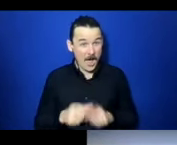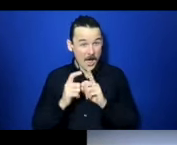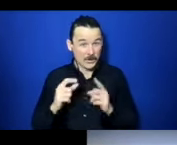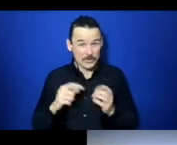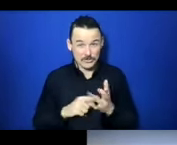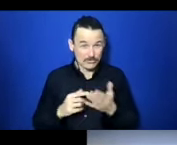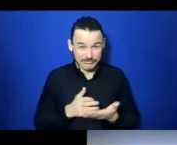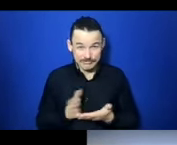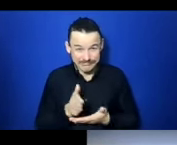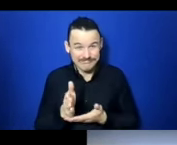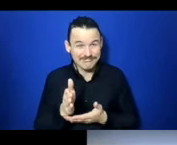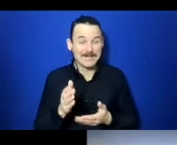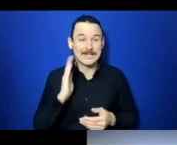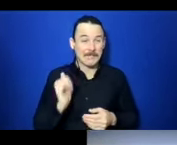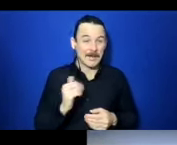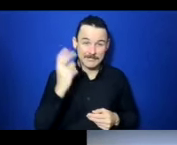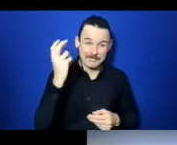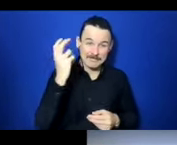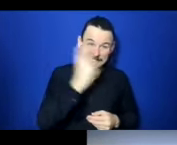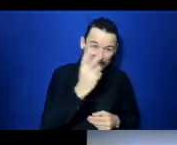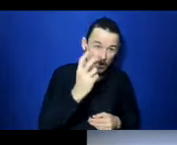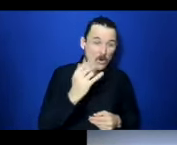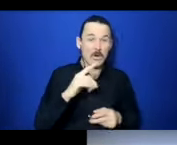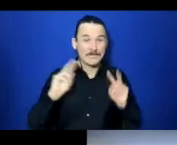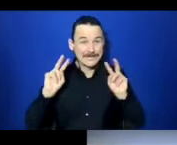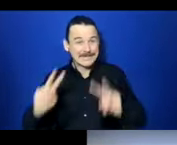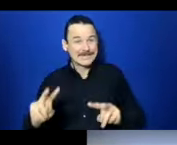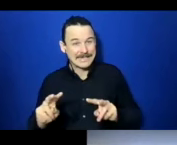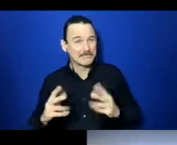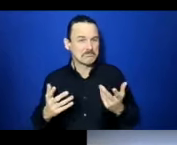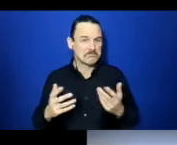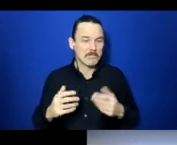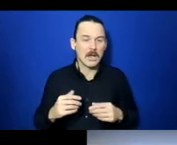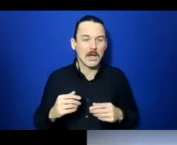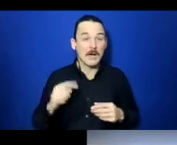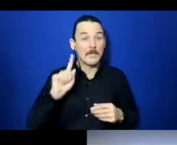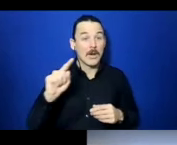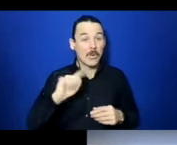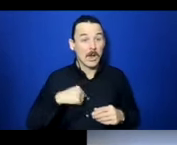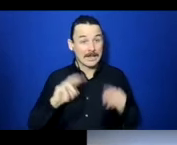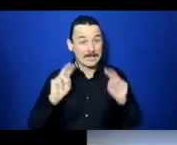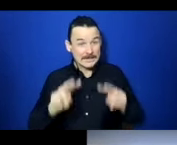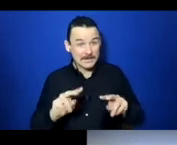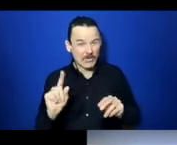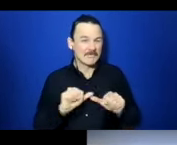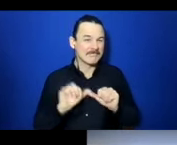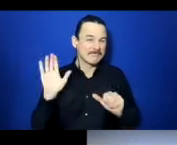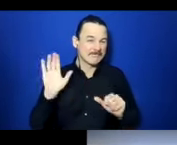able or vision impaired. And what I see as a as a great thing is sort of flipping back